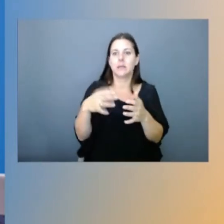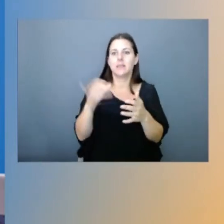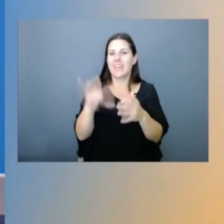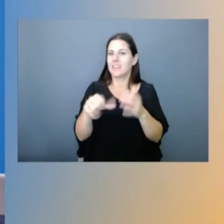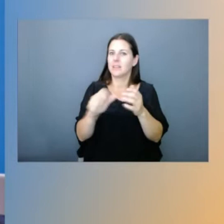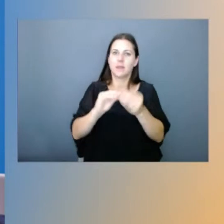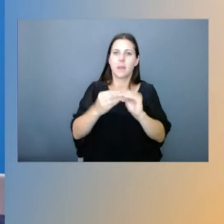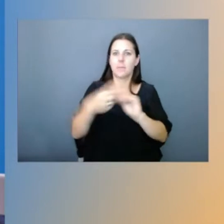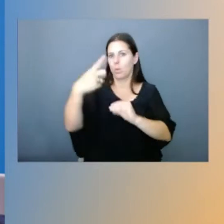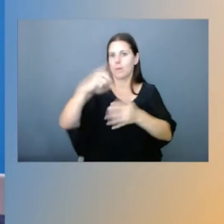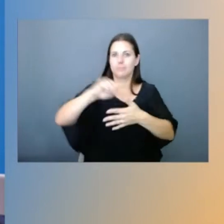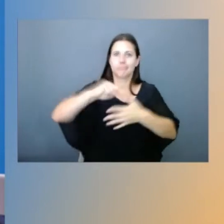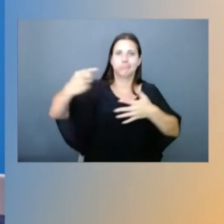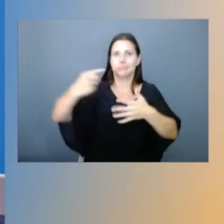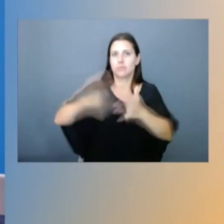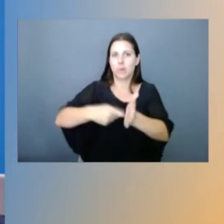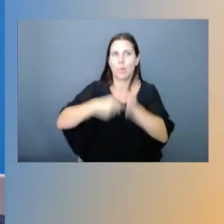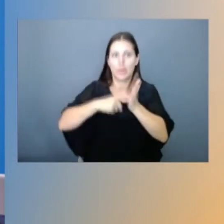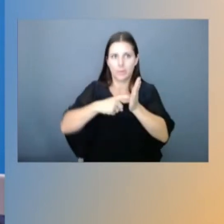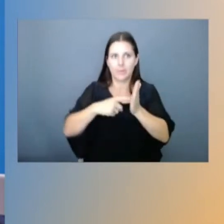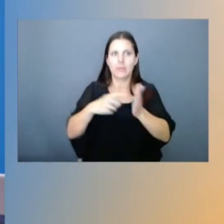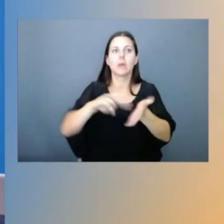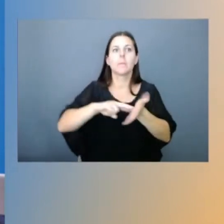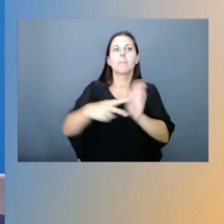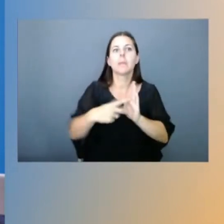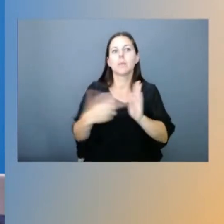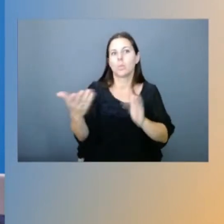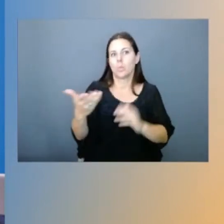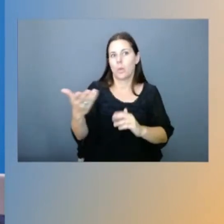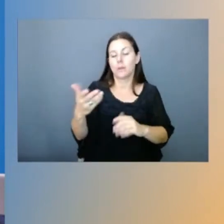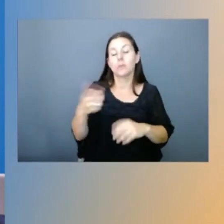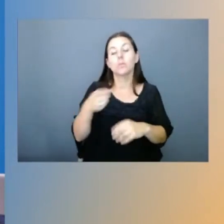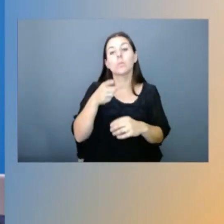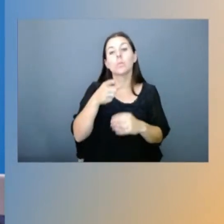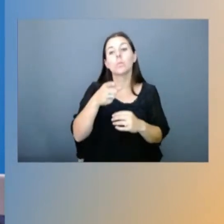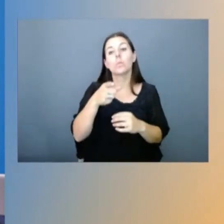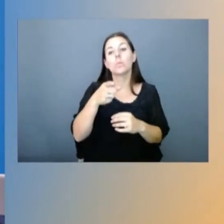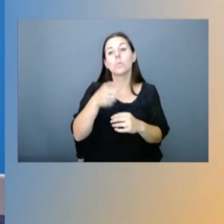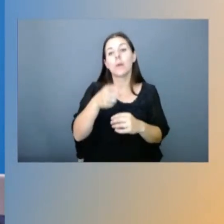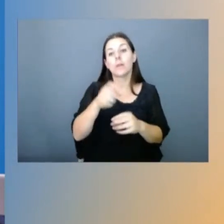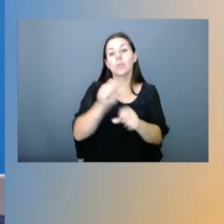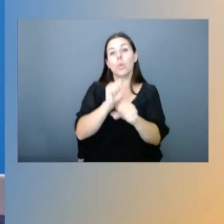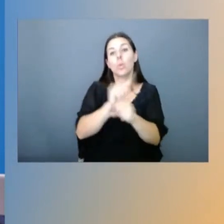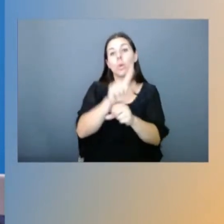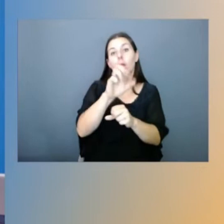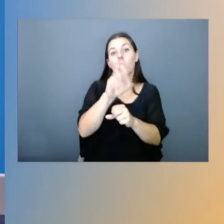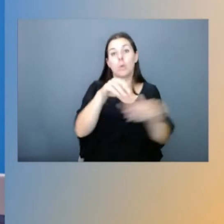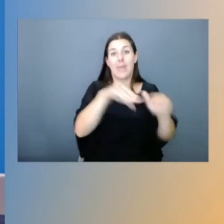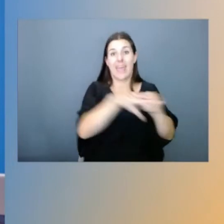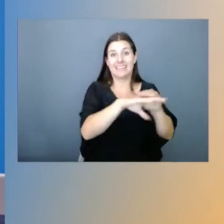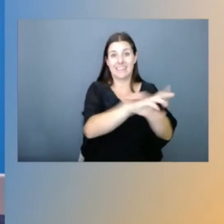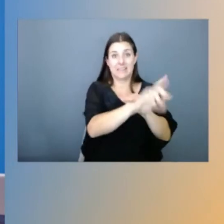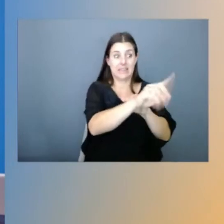and what I mean by this is that when the workload is accessing the data, which happens to be in the SSD,